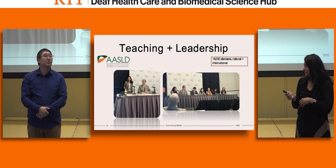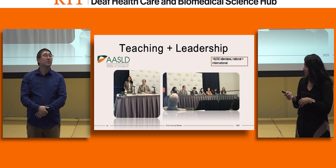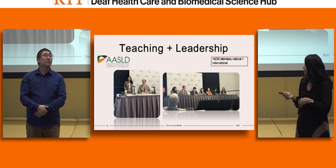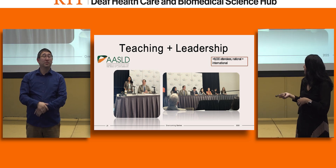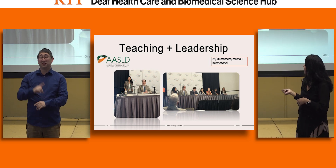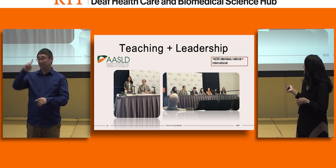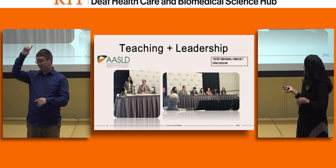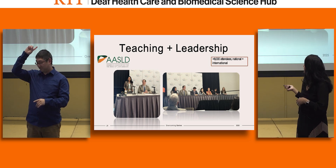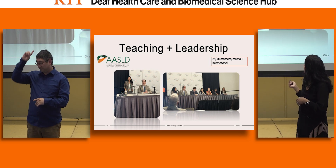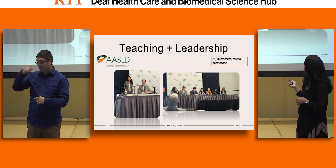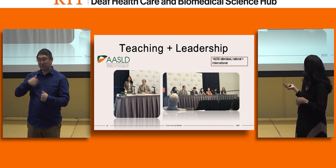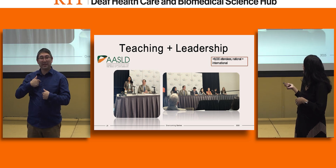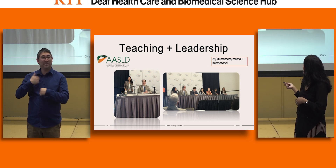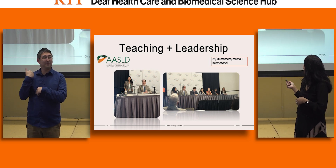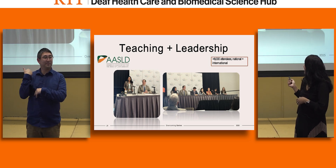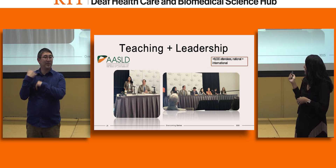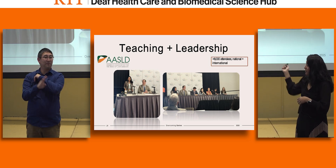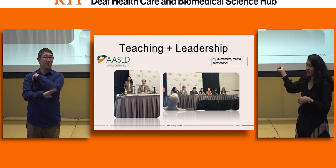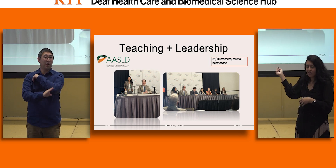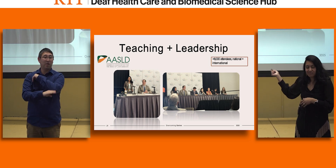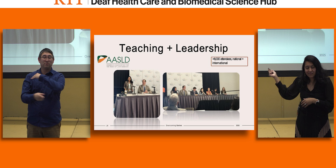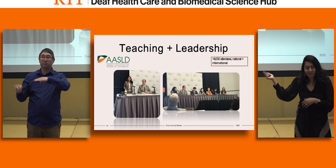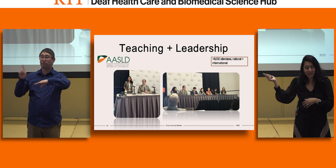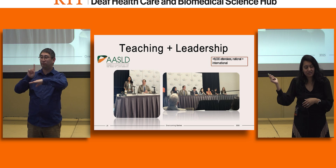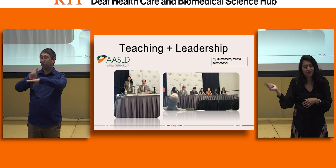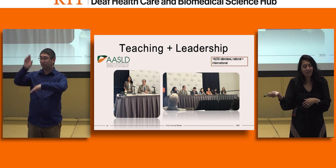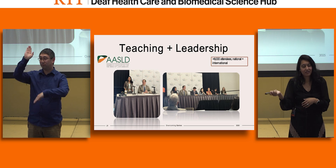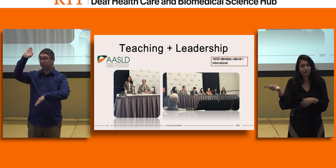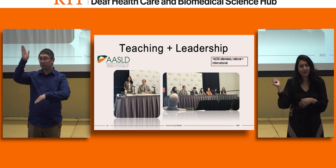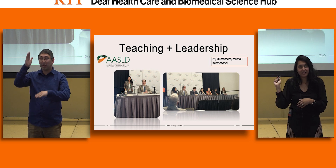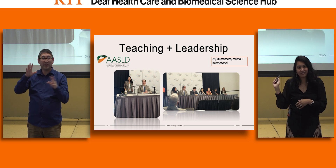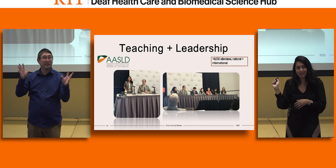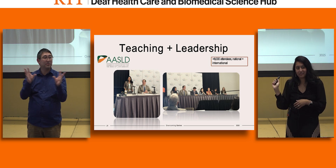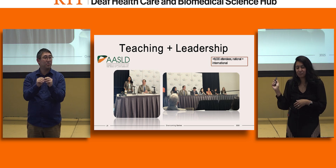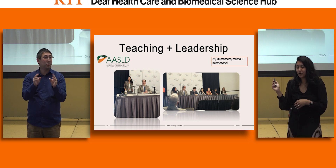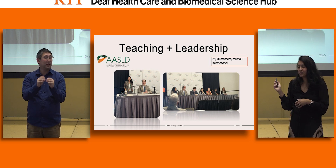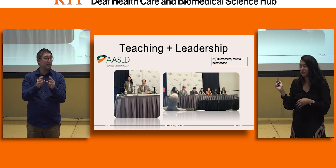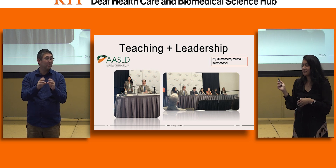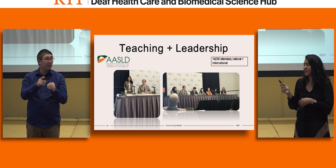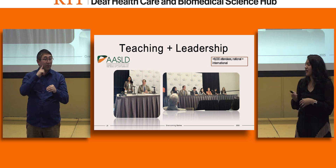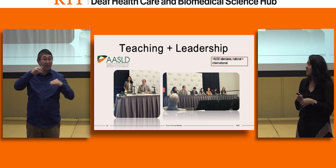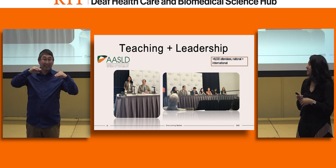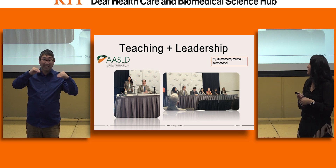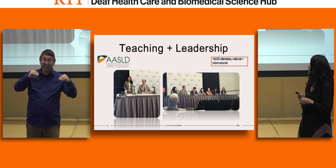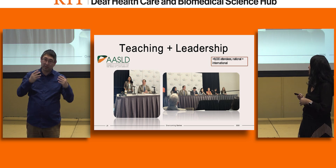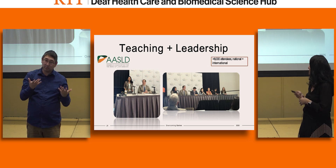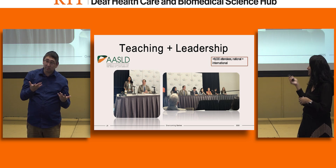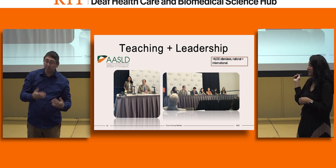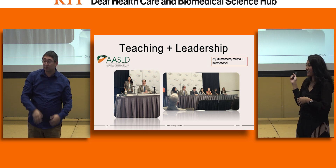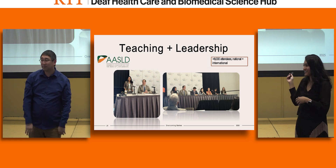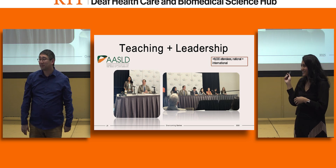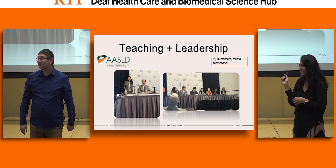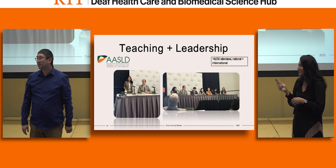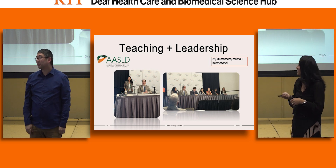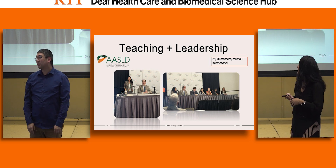And so, this is me last fall giving a talk organizing a symposium for teaching, actually.